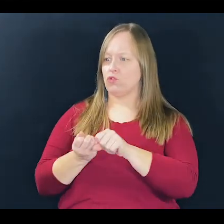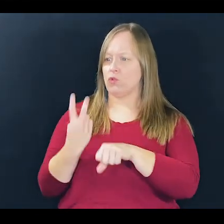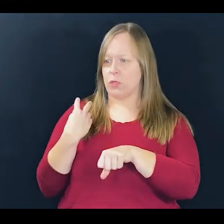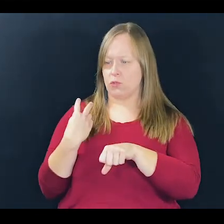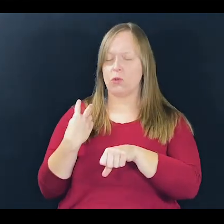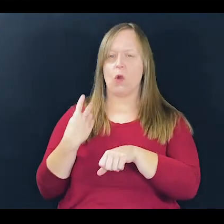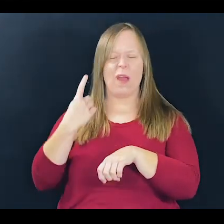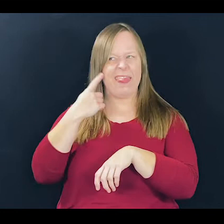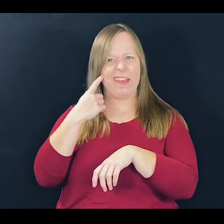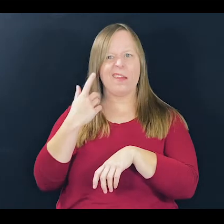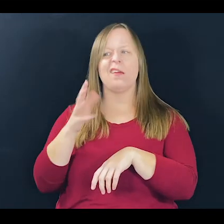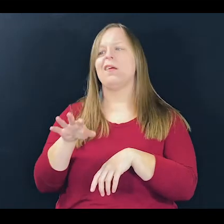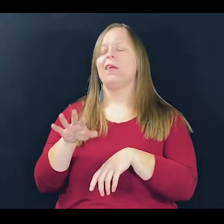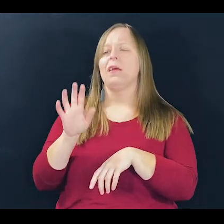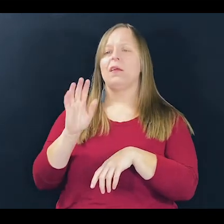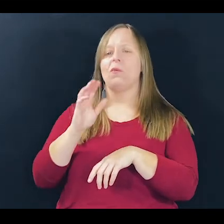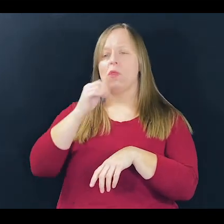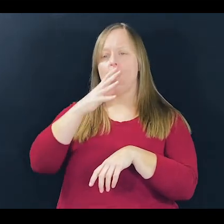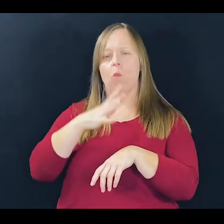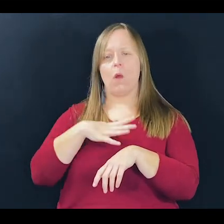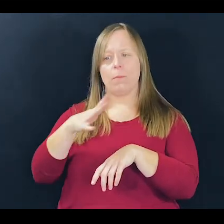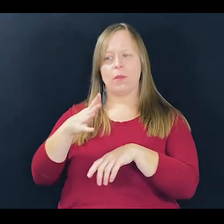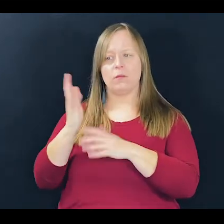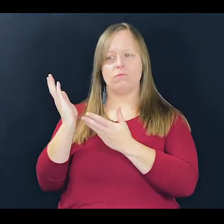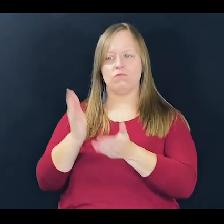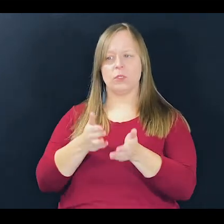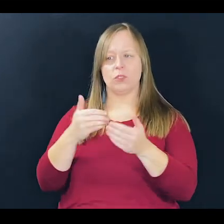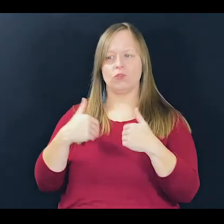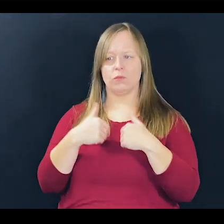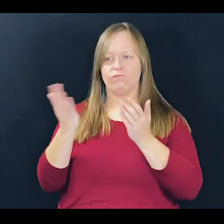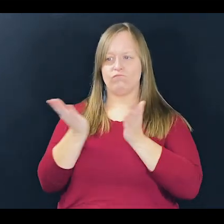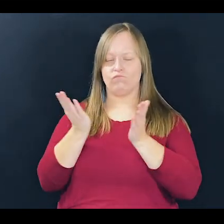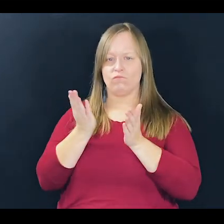two years ago when the woman who was bringing her service animal into the